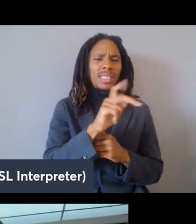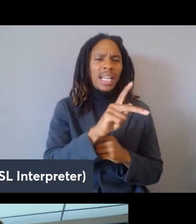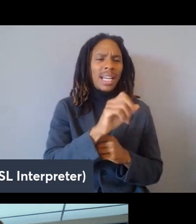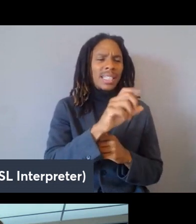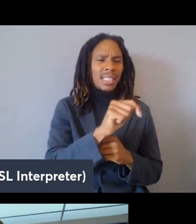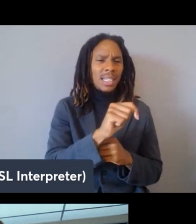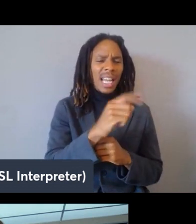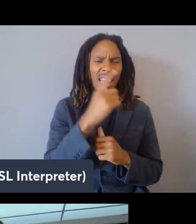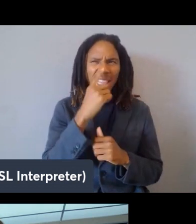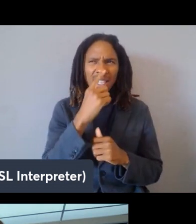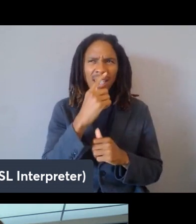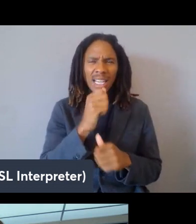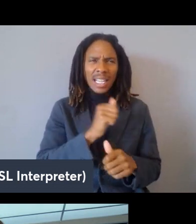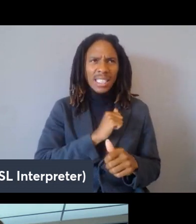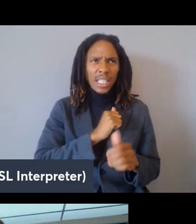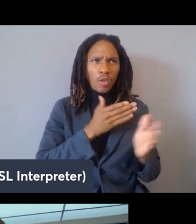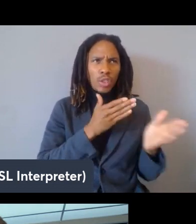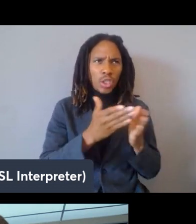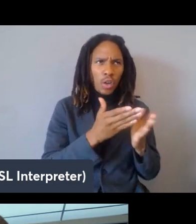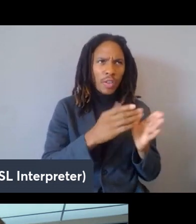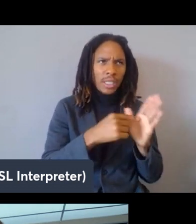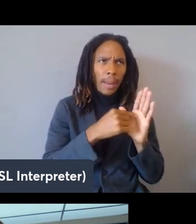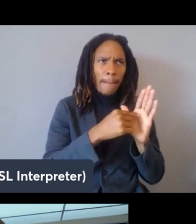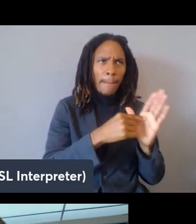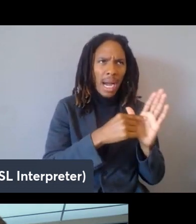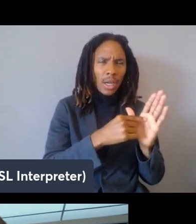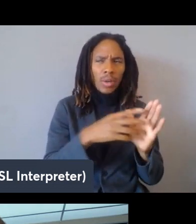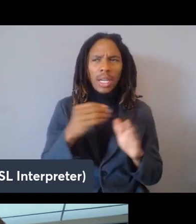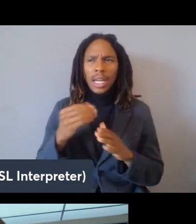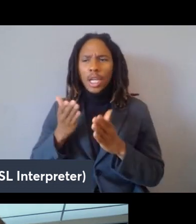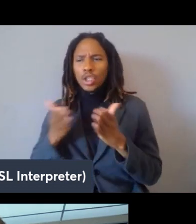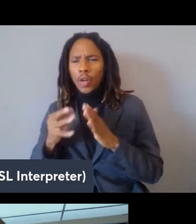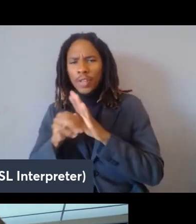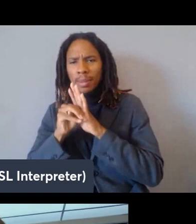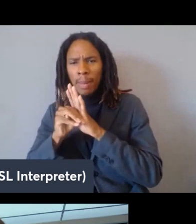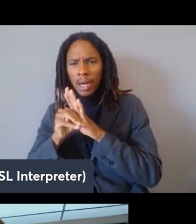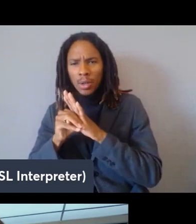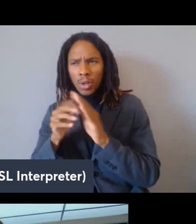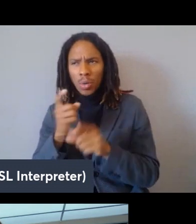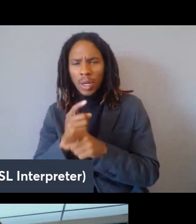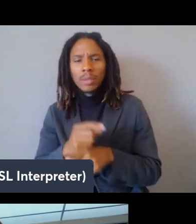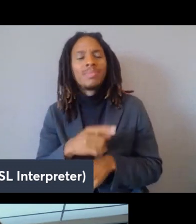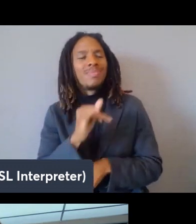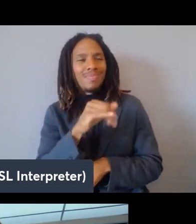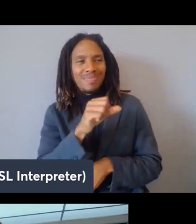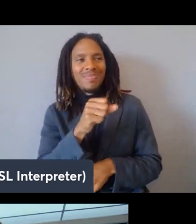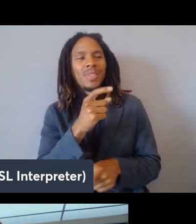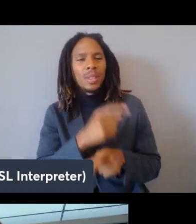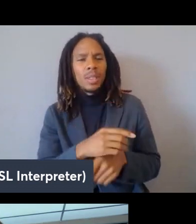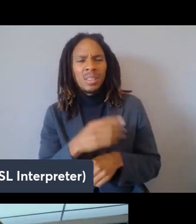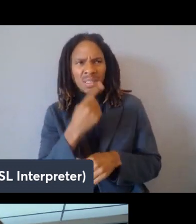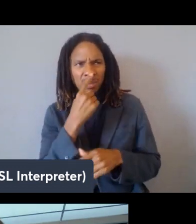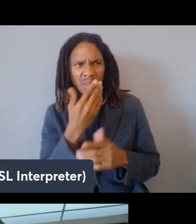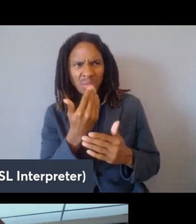I believe the self-service model and the service model, is that right? That is correct. Okay, can you tell us more about those please,